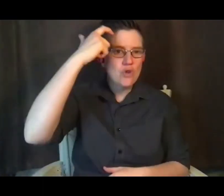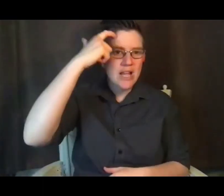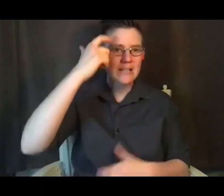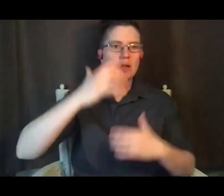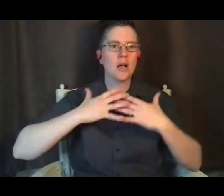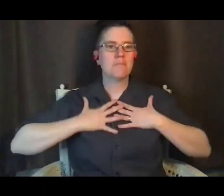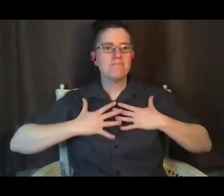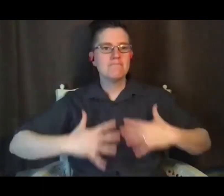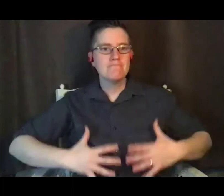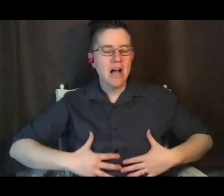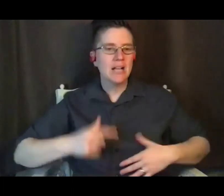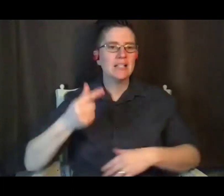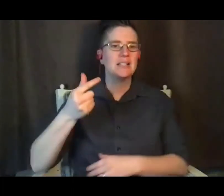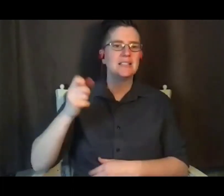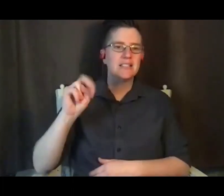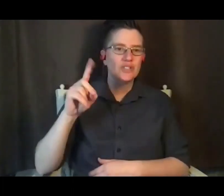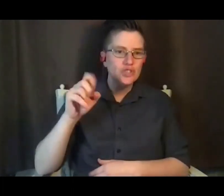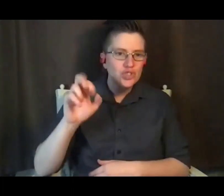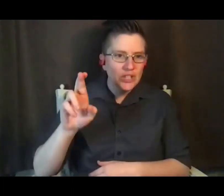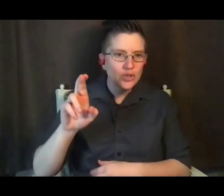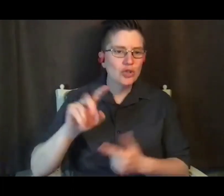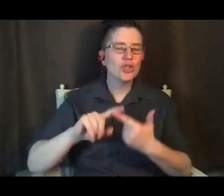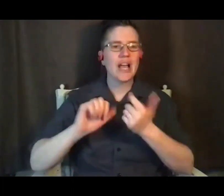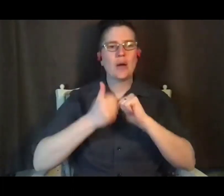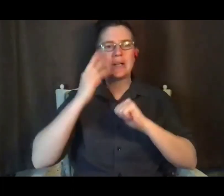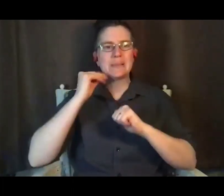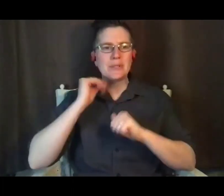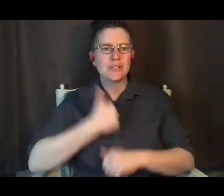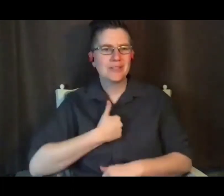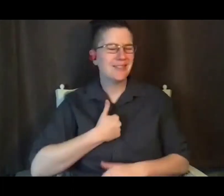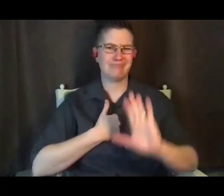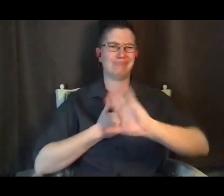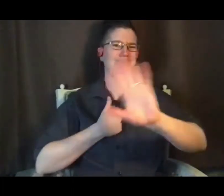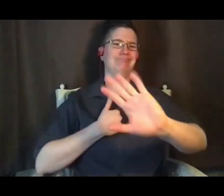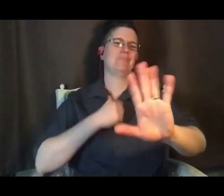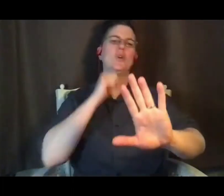gender is like how we experience ourselves we don't have to explain ourselves to anyone and